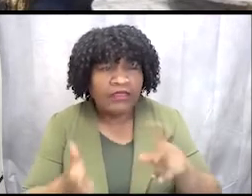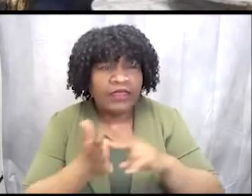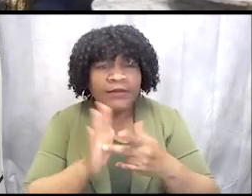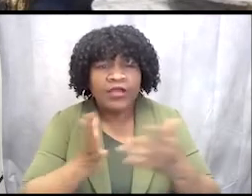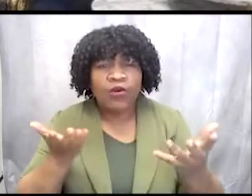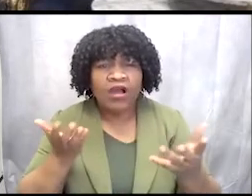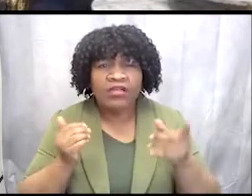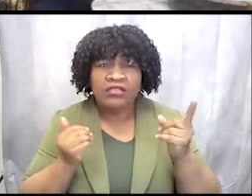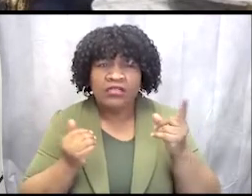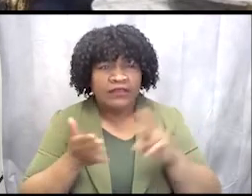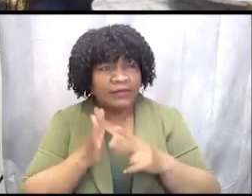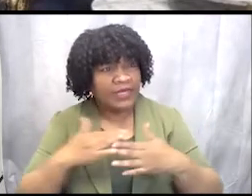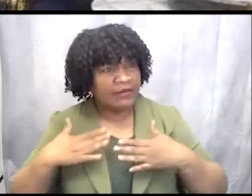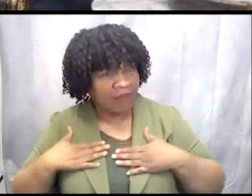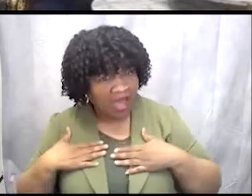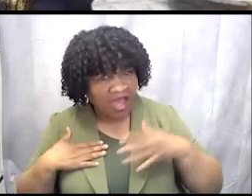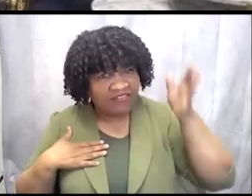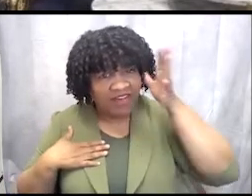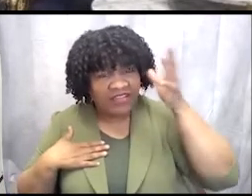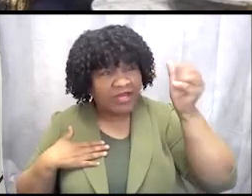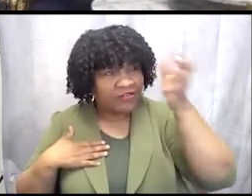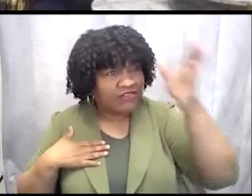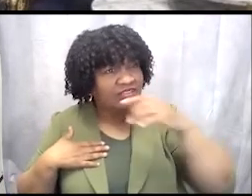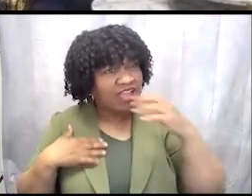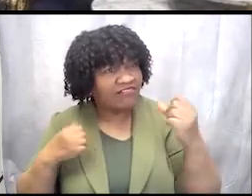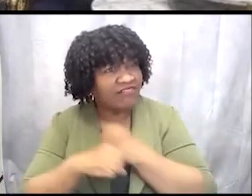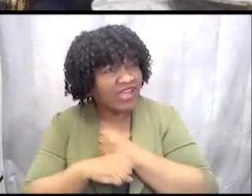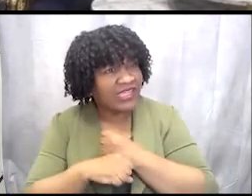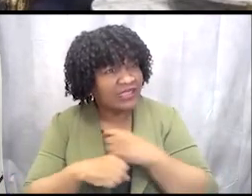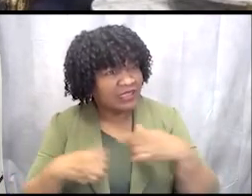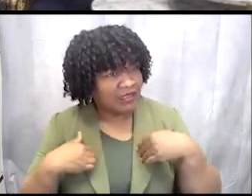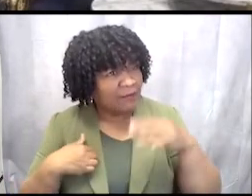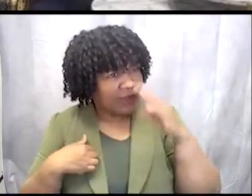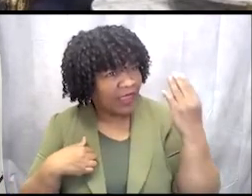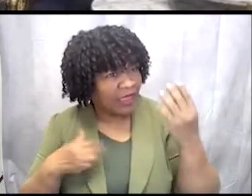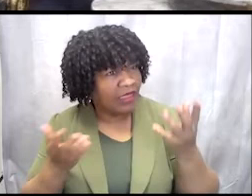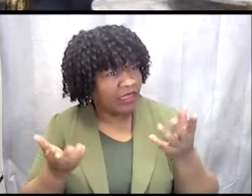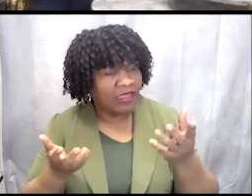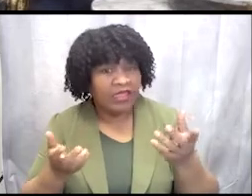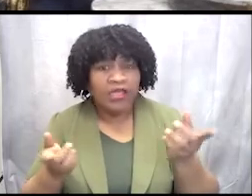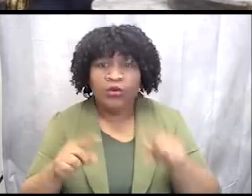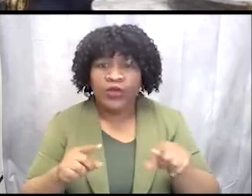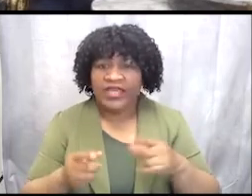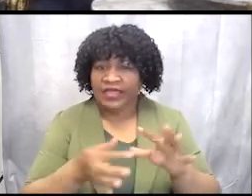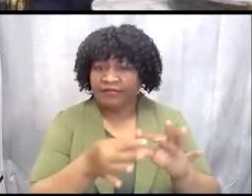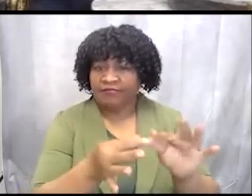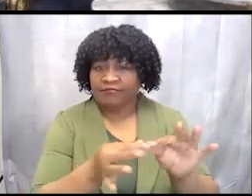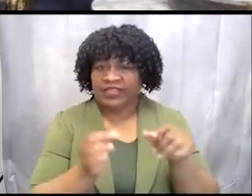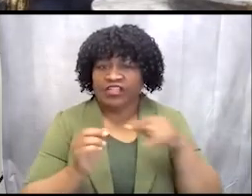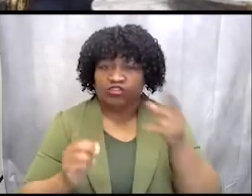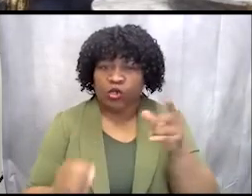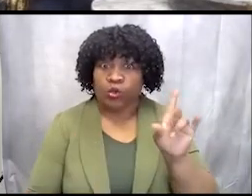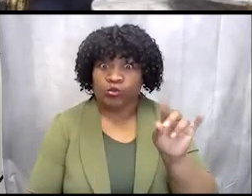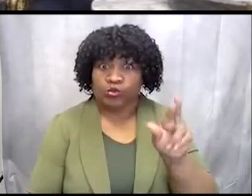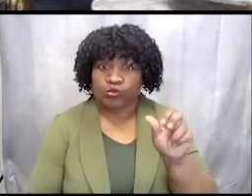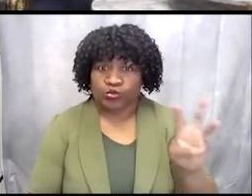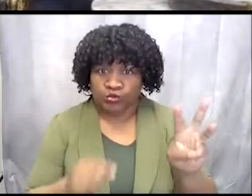that my father and my grandfather did not fight for this nation. And when it was brought to his attention, that in fact, the first person to ever die